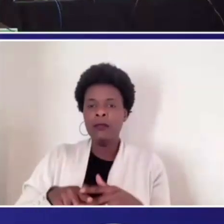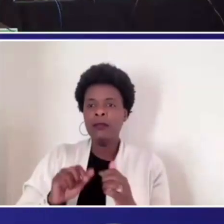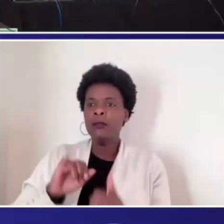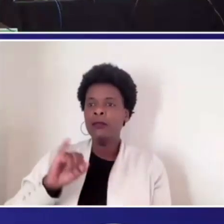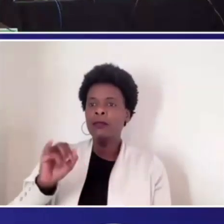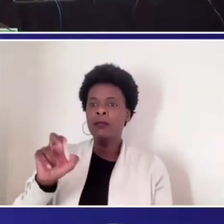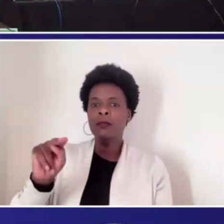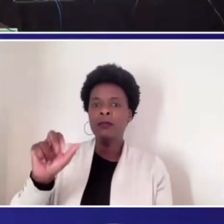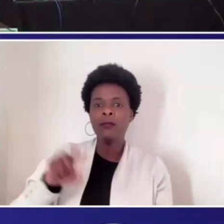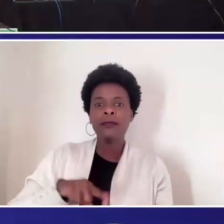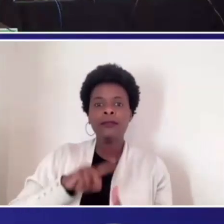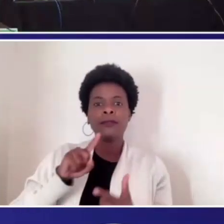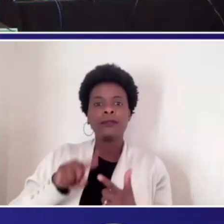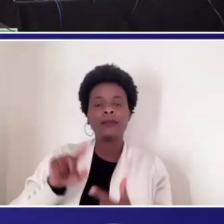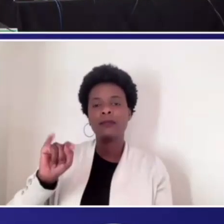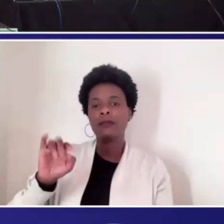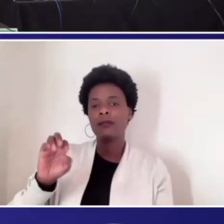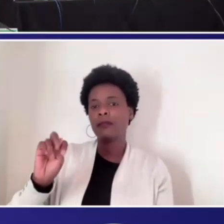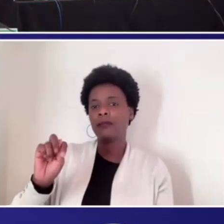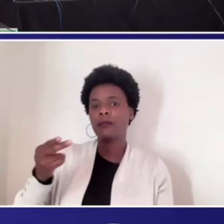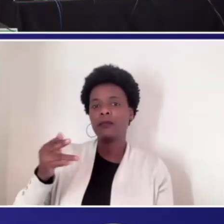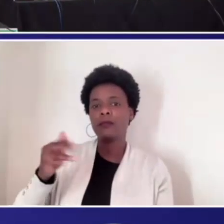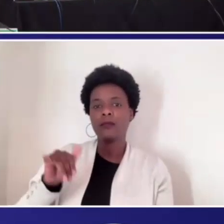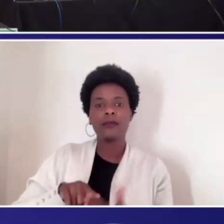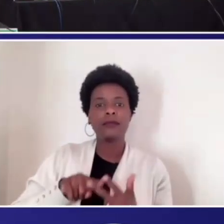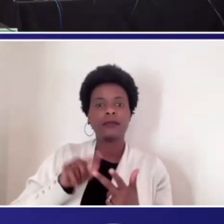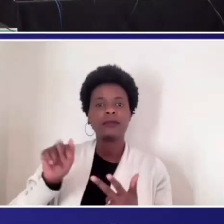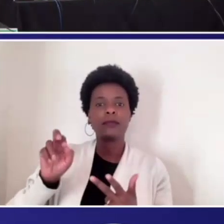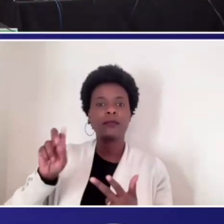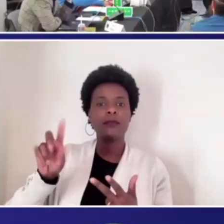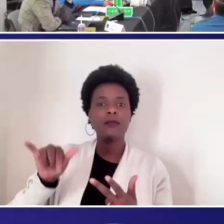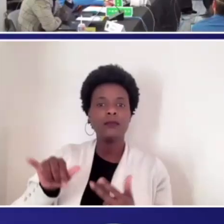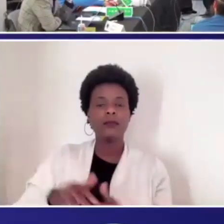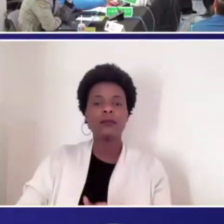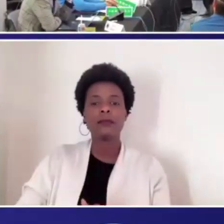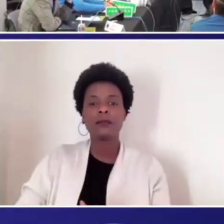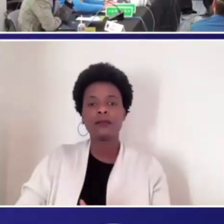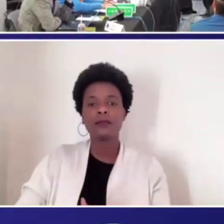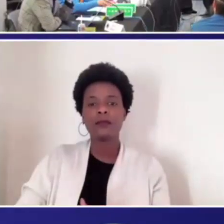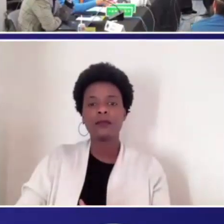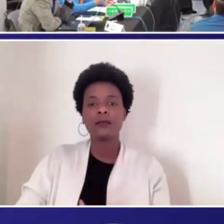and then we'll go to Timothy, and then Andy. So my comments are not about PsyD.